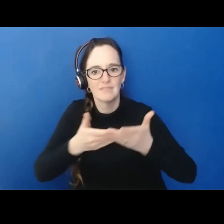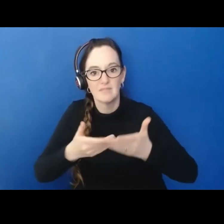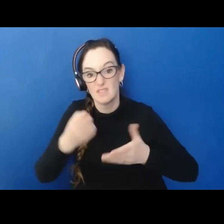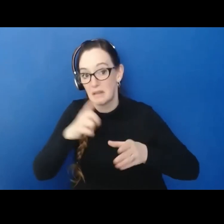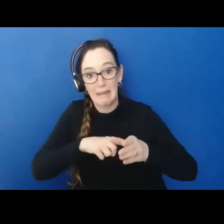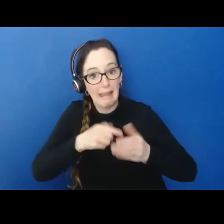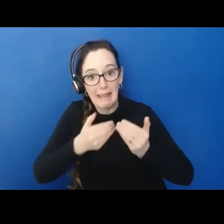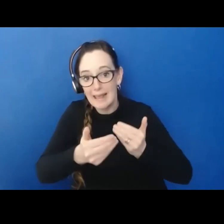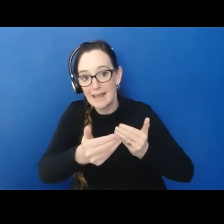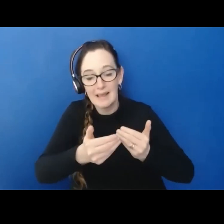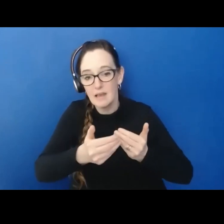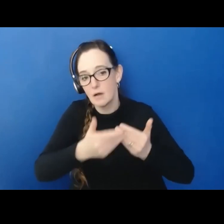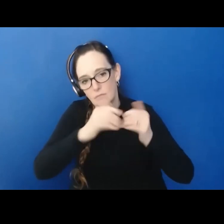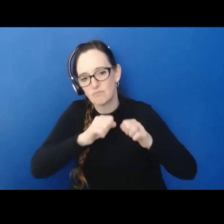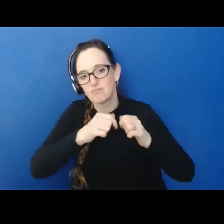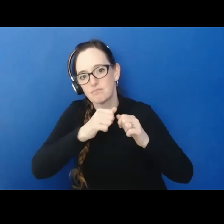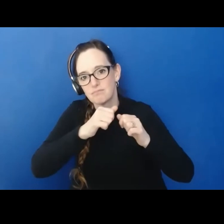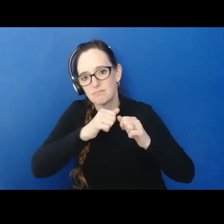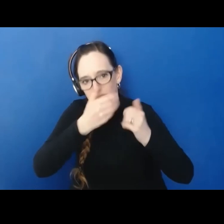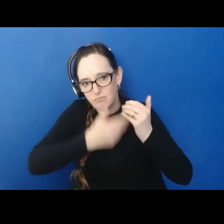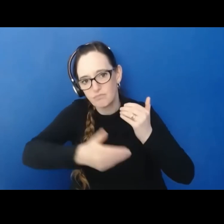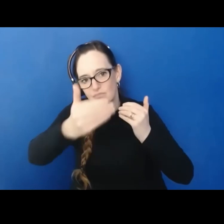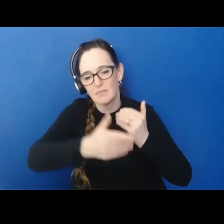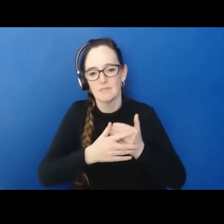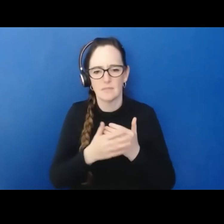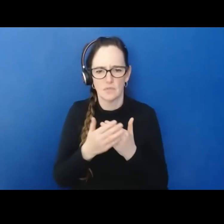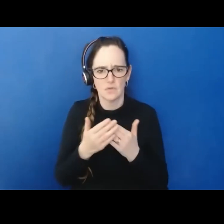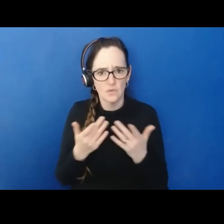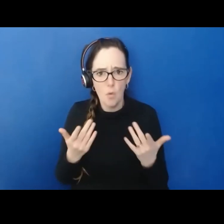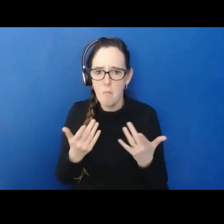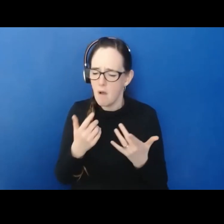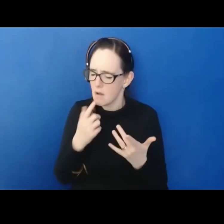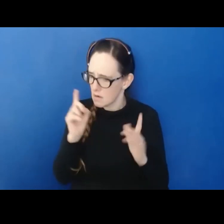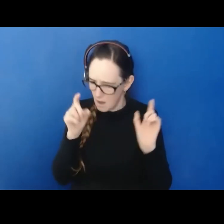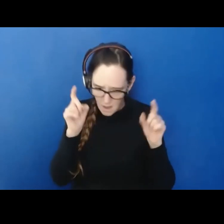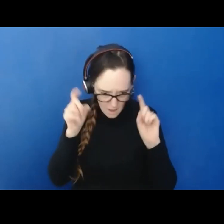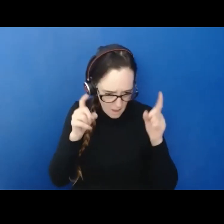There was so much in there - I was particularly interested in the idea of the digital realm